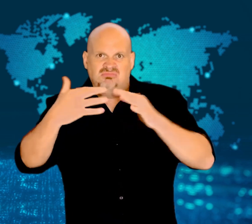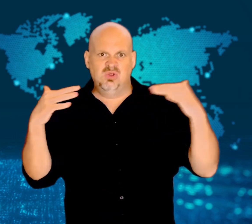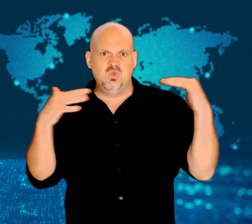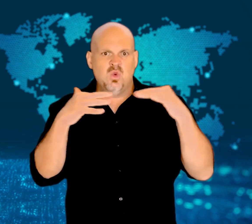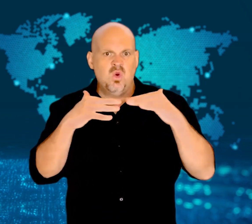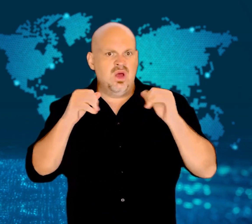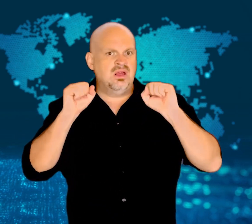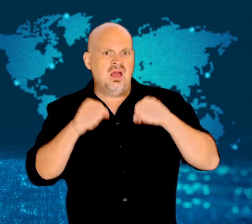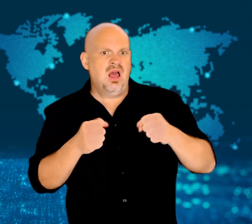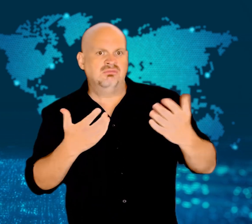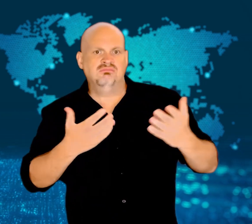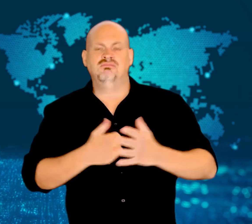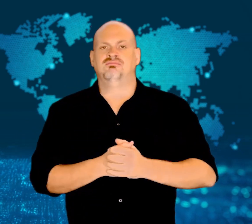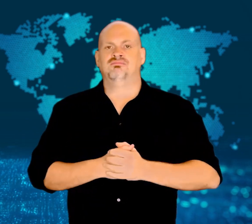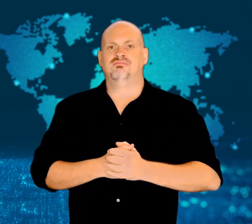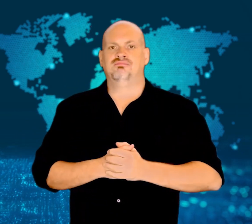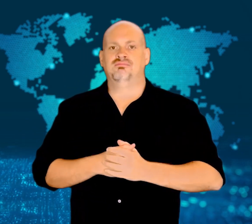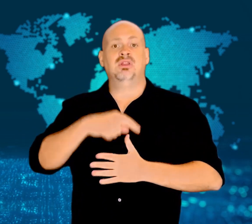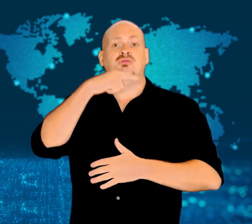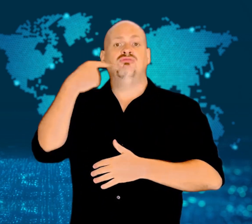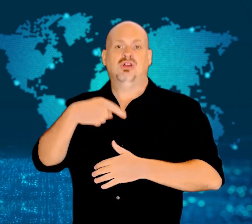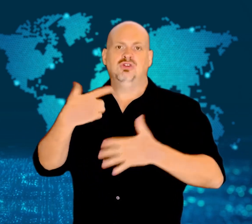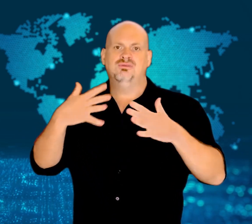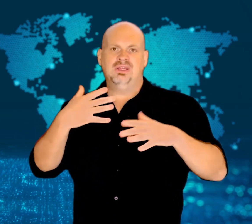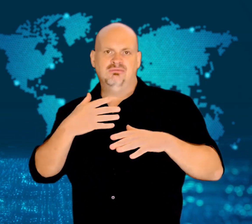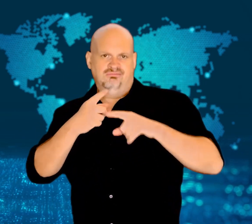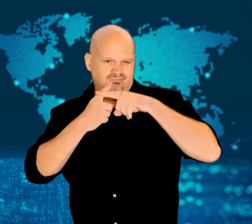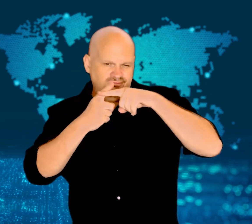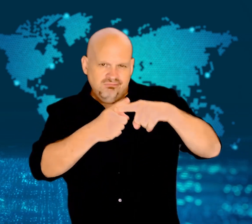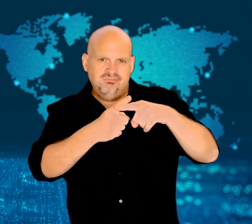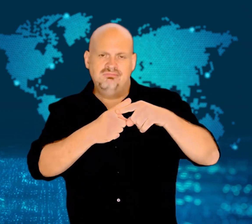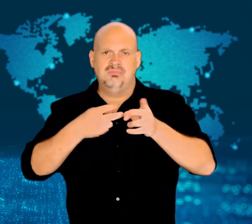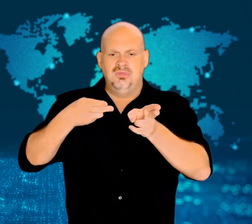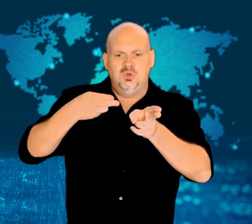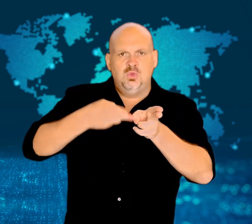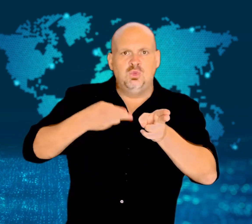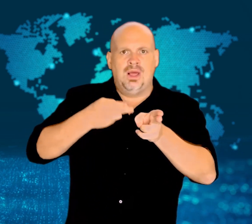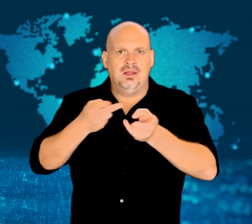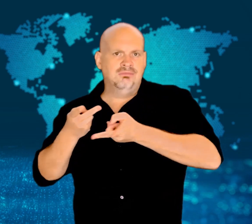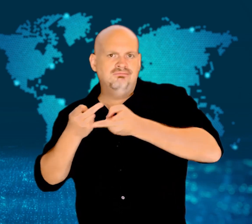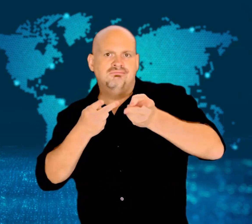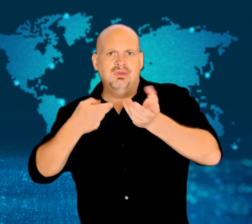in war with Russia through their arming of Ukraine.